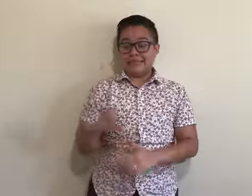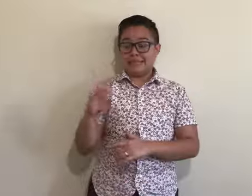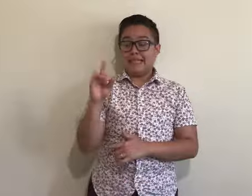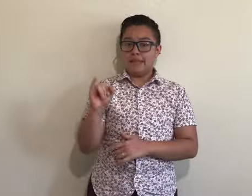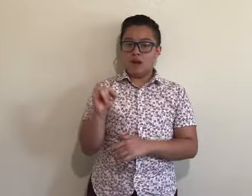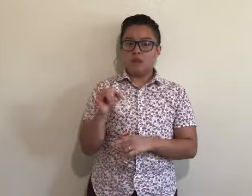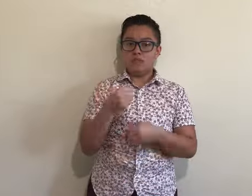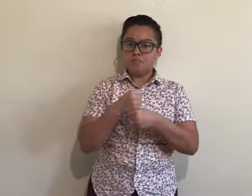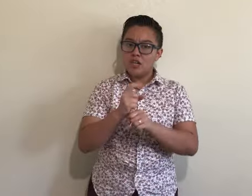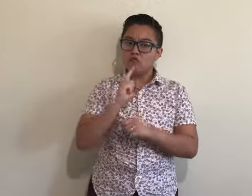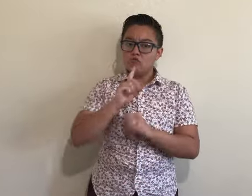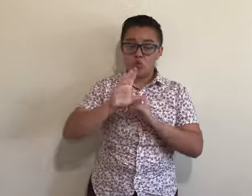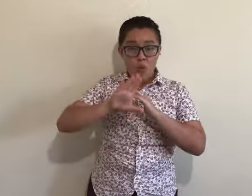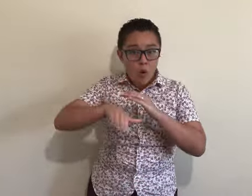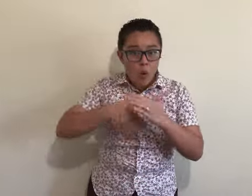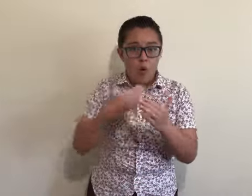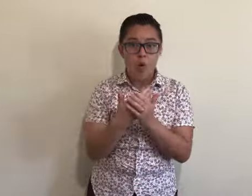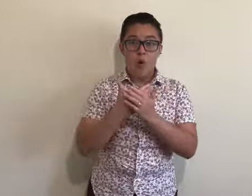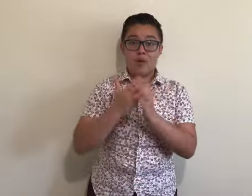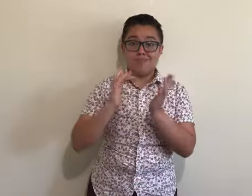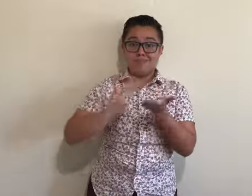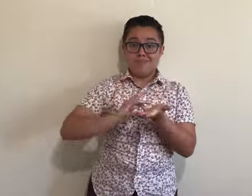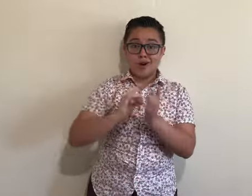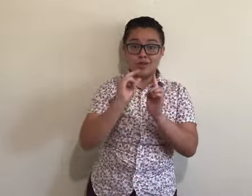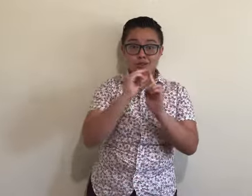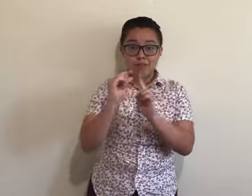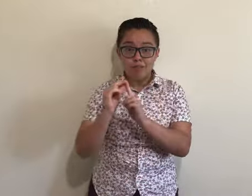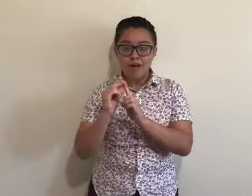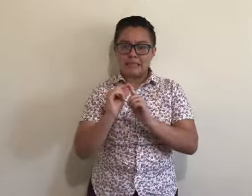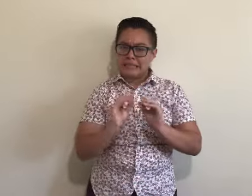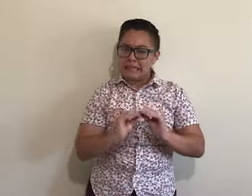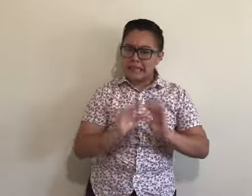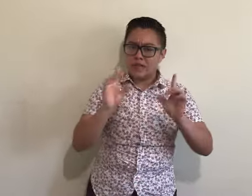A CDI would make sure all the medical terms are clear